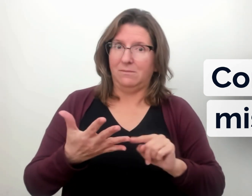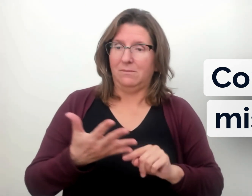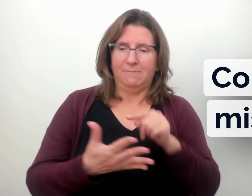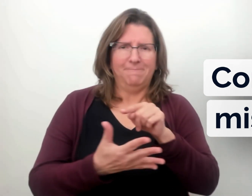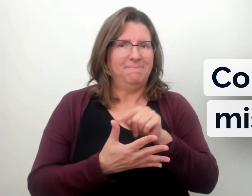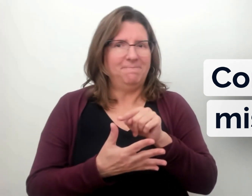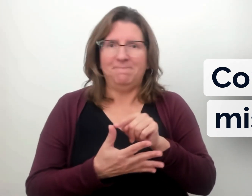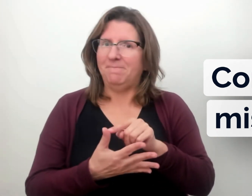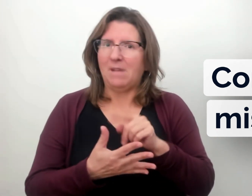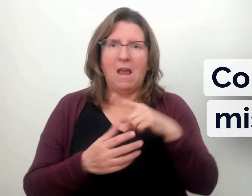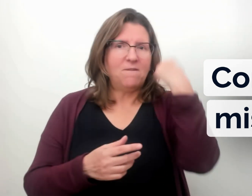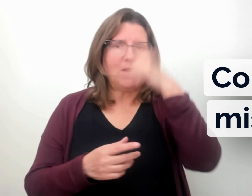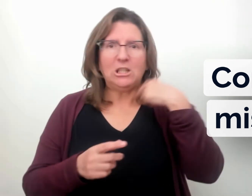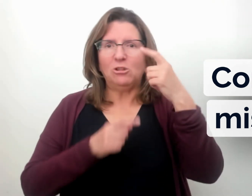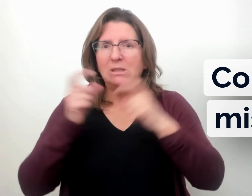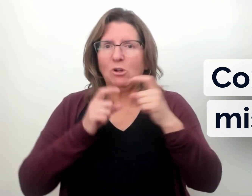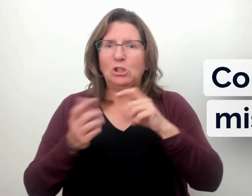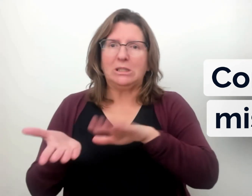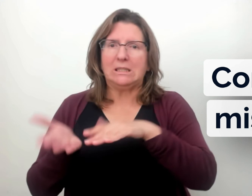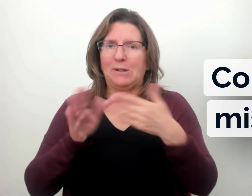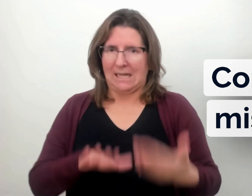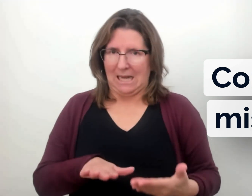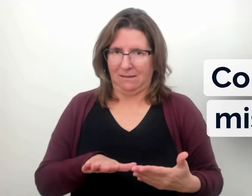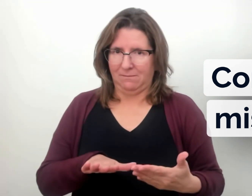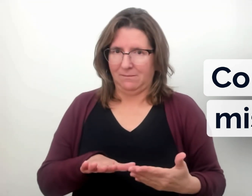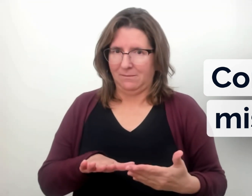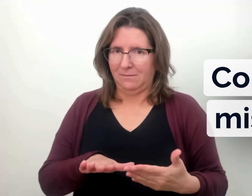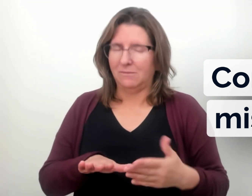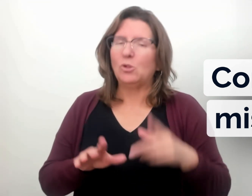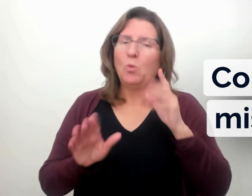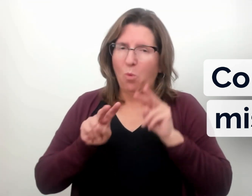But their facial expressions do not fit with whatever is signed.